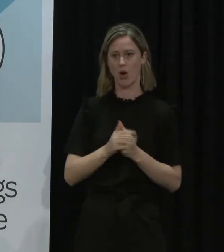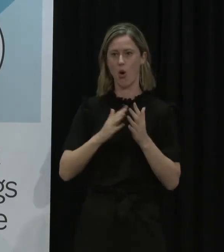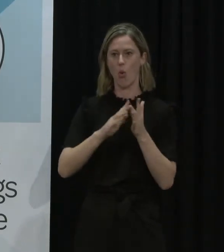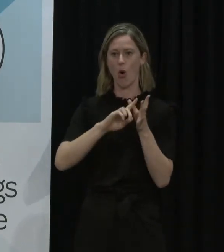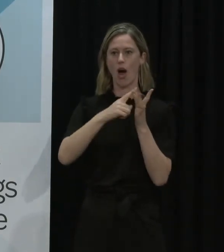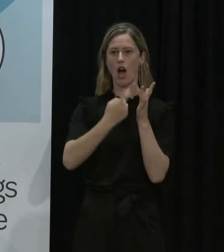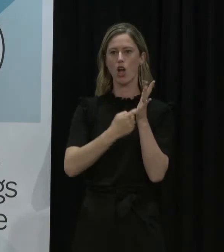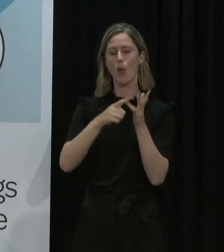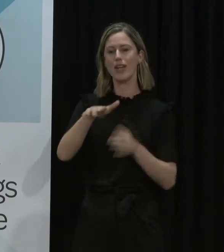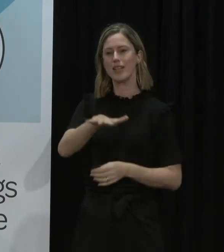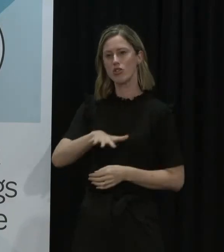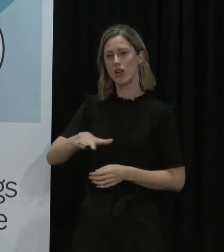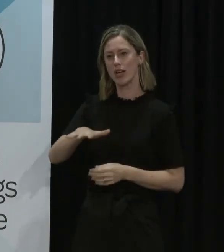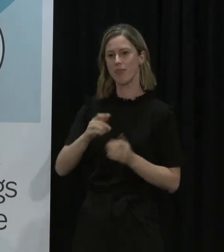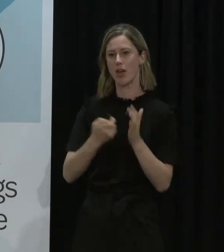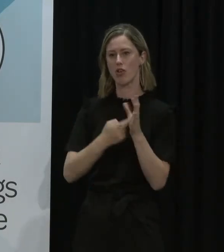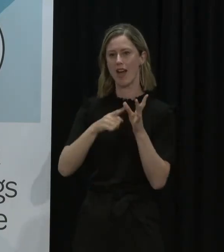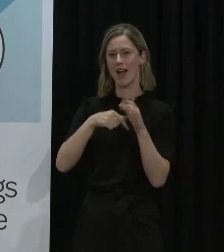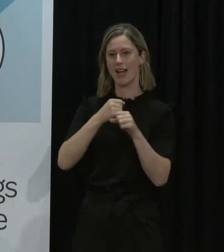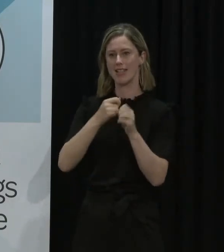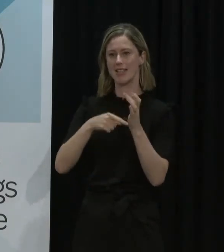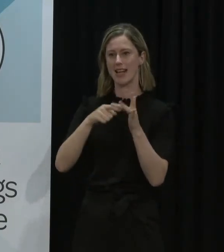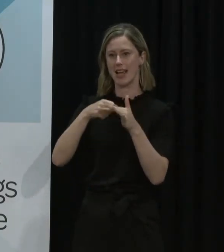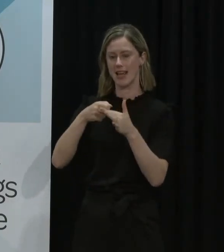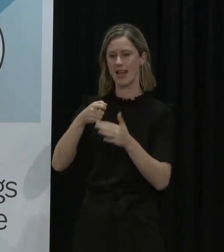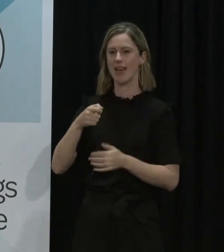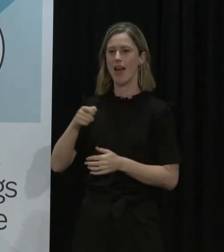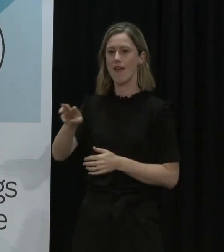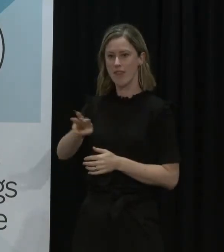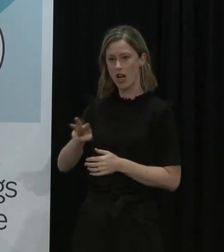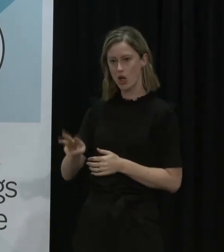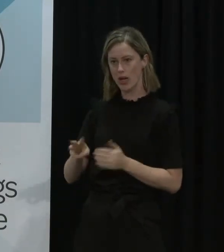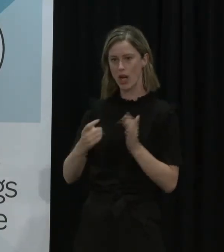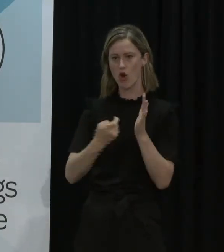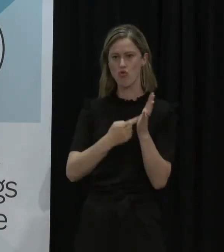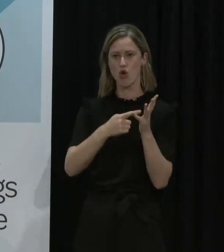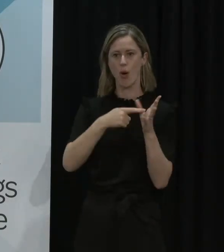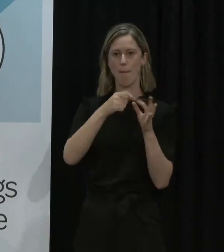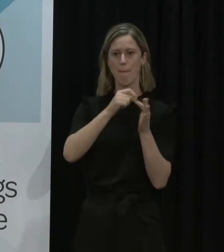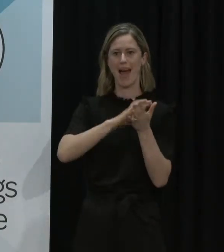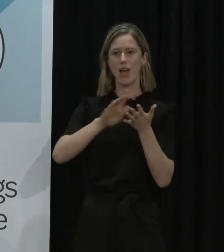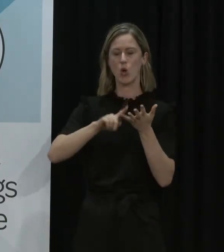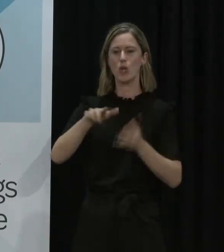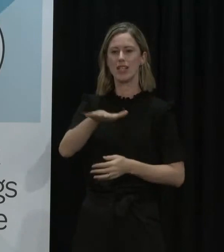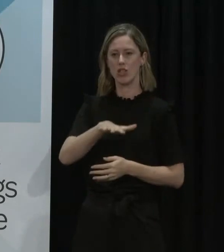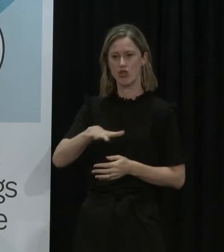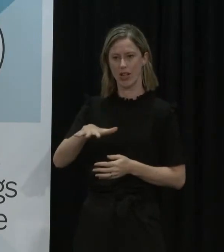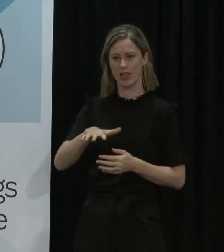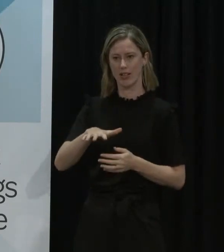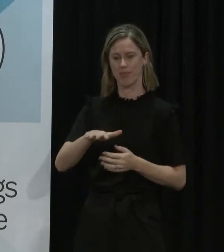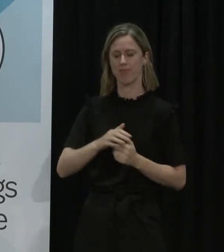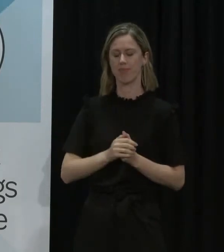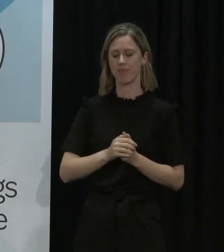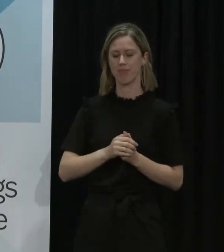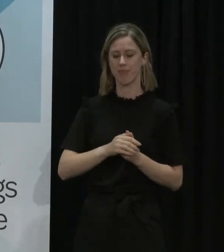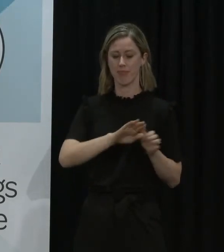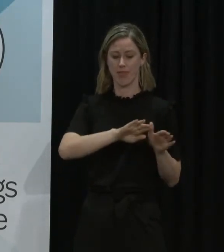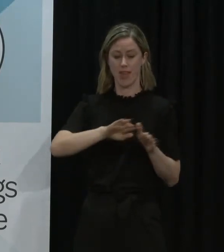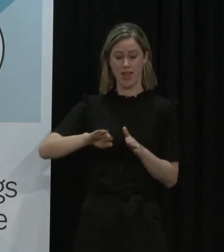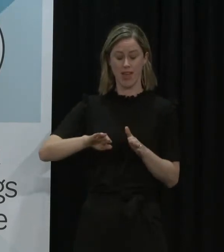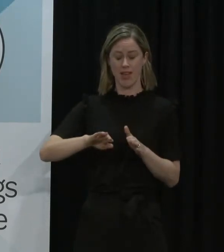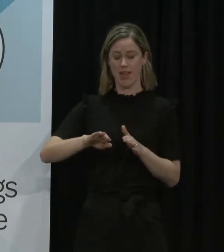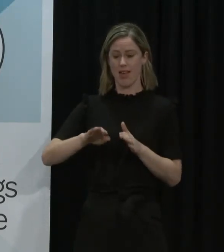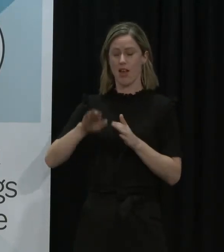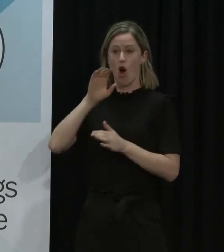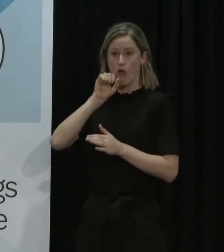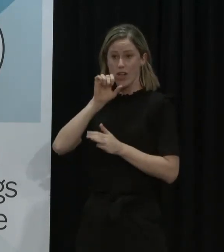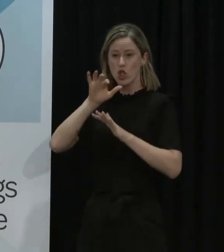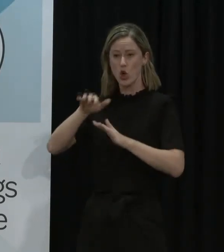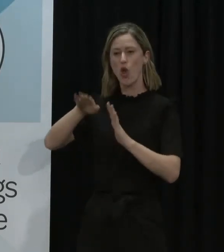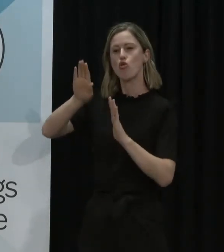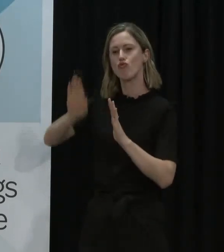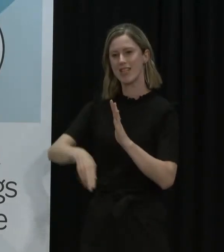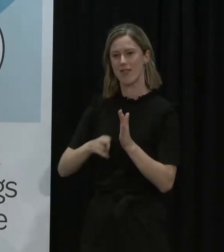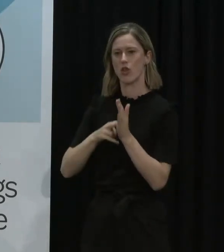Rotorau Labors Khan sdrikt.